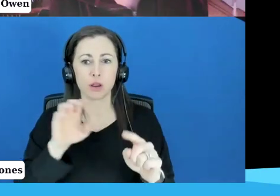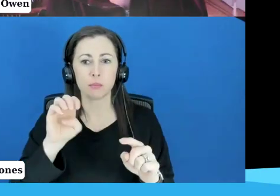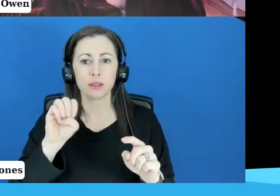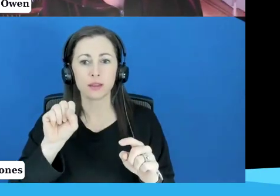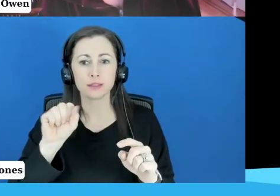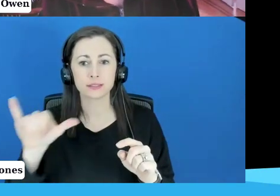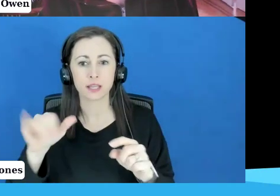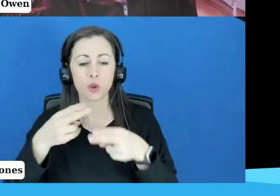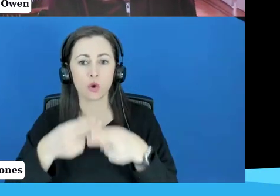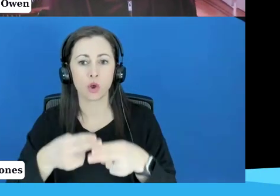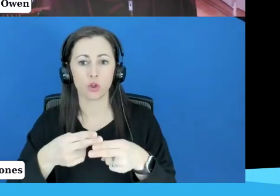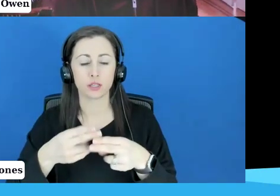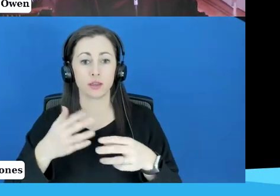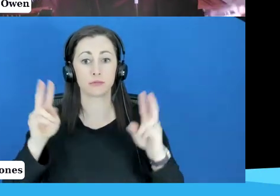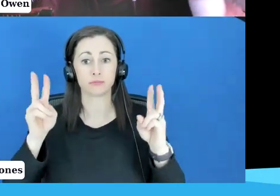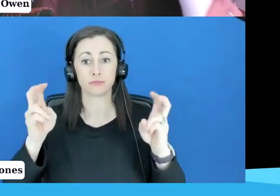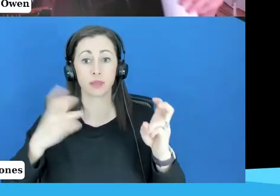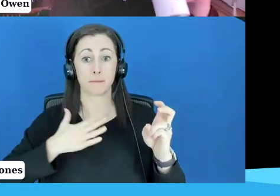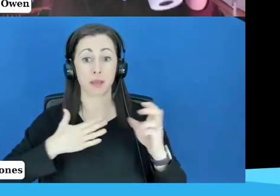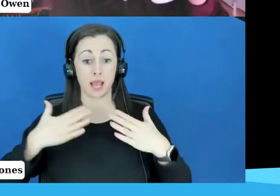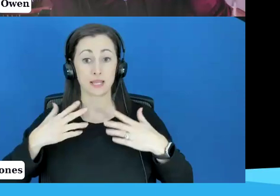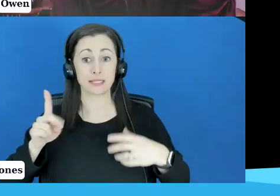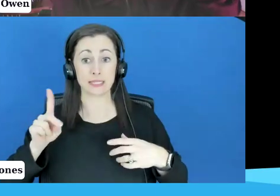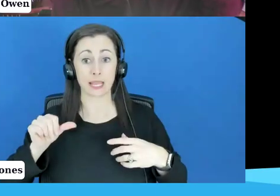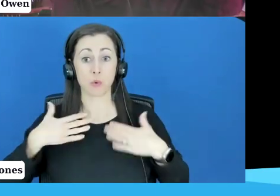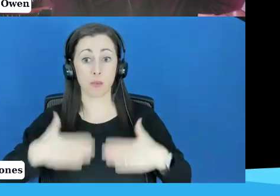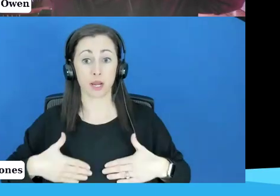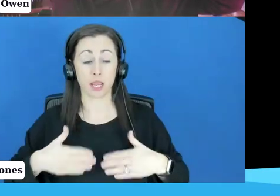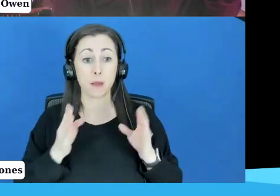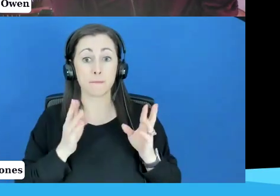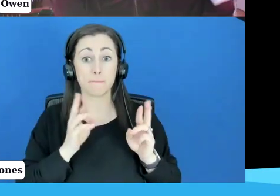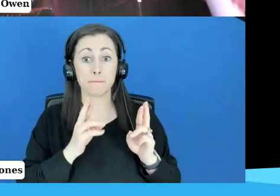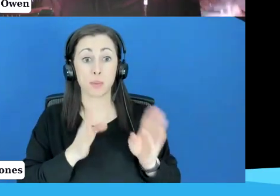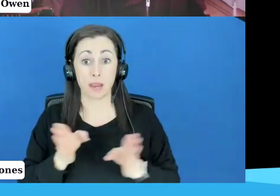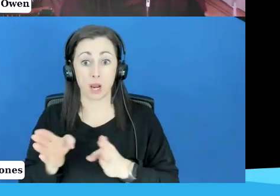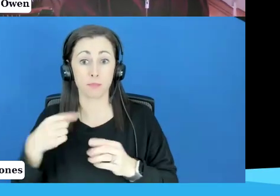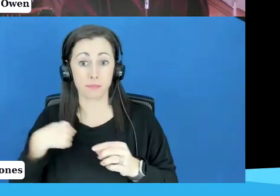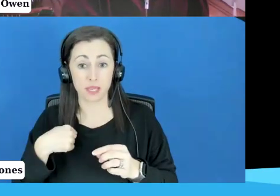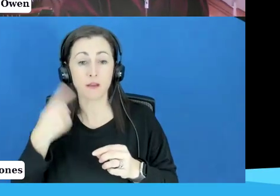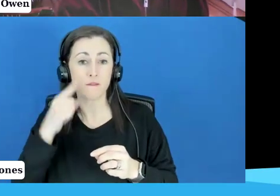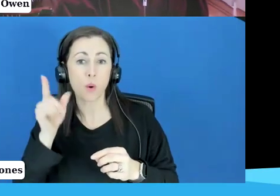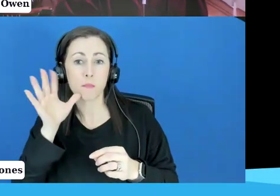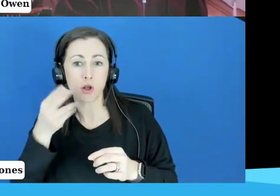'My disabled body prepared me for motherhood like nothing else could,' by Rebekah Taussig.